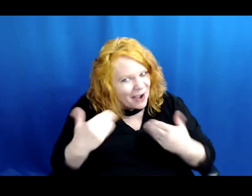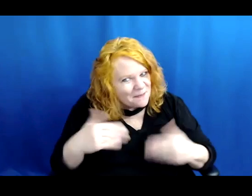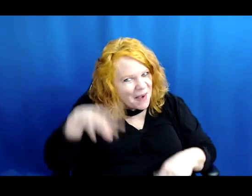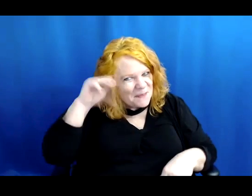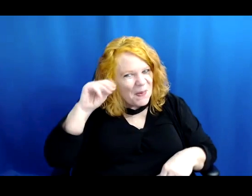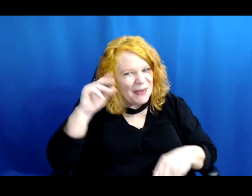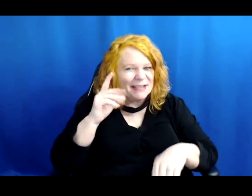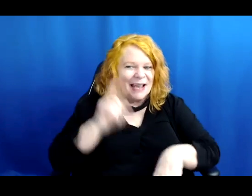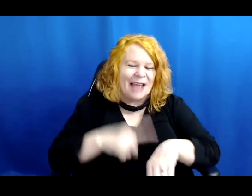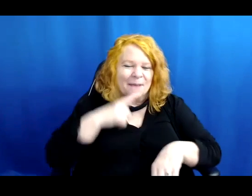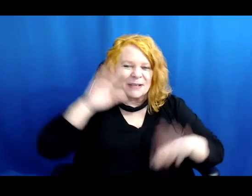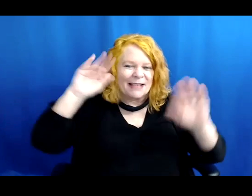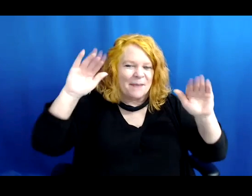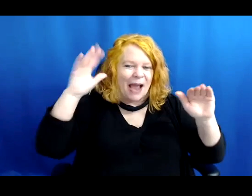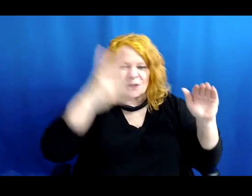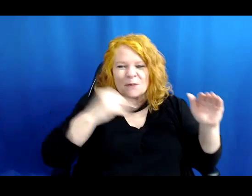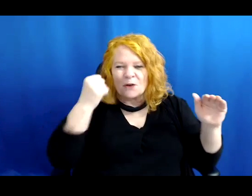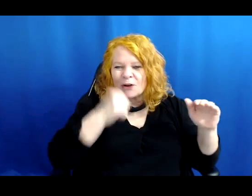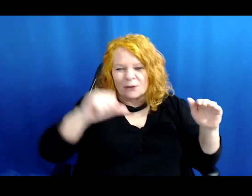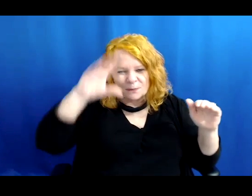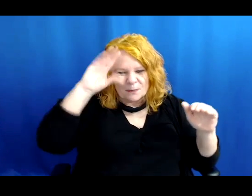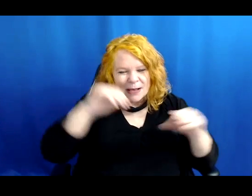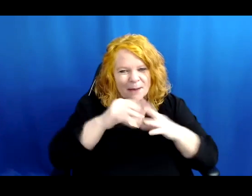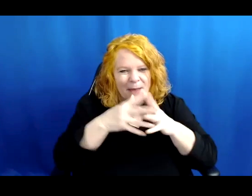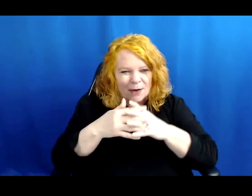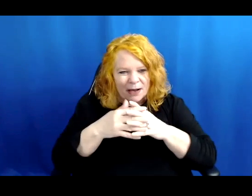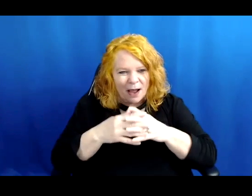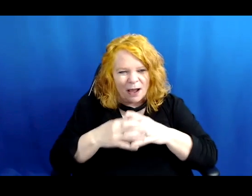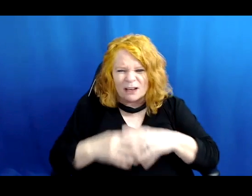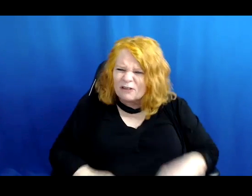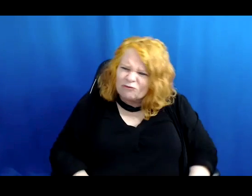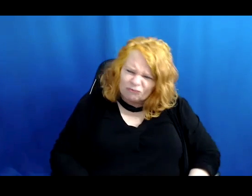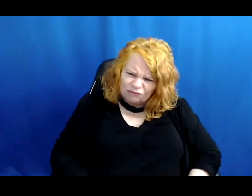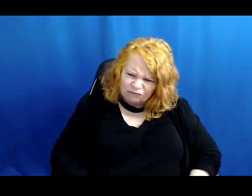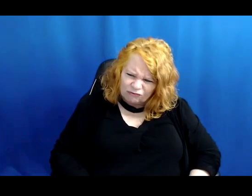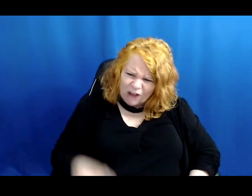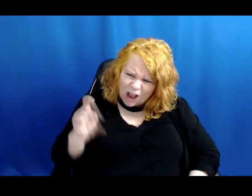beautiful boys and girls in America. >> “Aw Gwyn, Do we have to say goodbye?